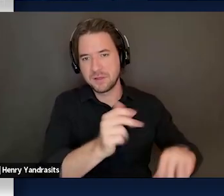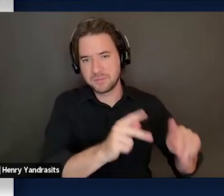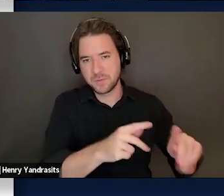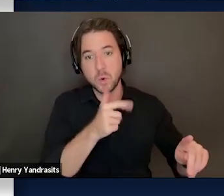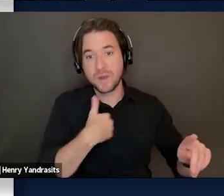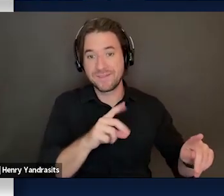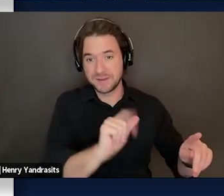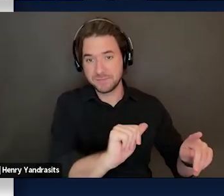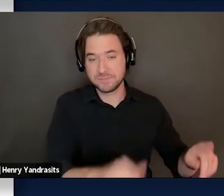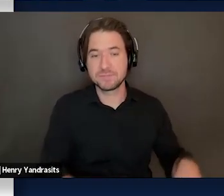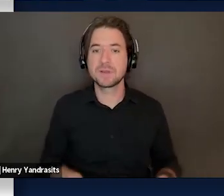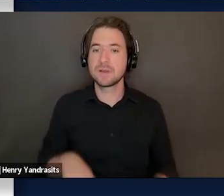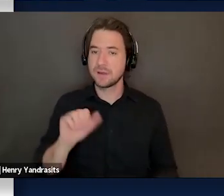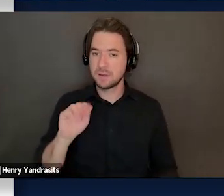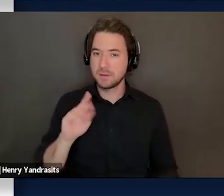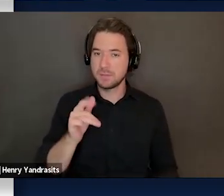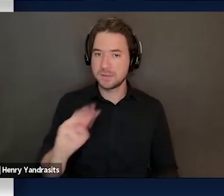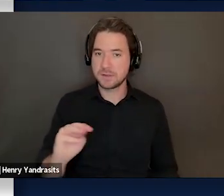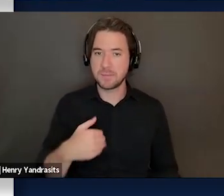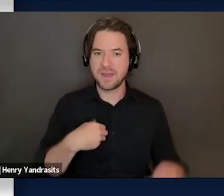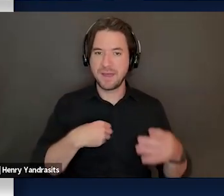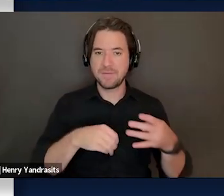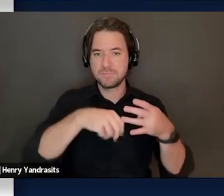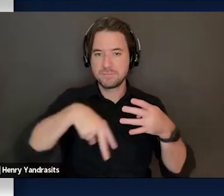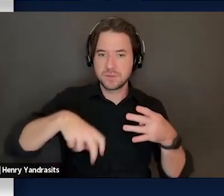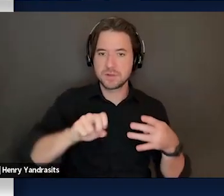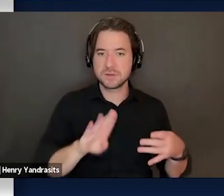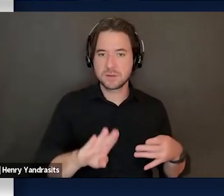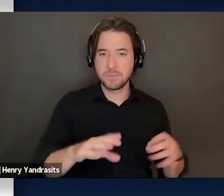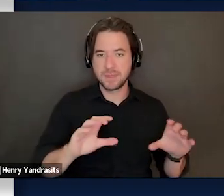And so, within this theme of ableism, we have these two sub-themes here. One is external.